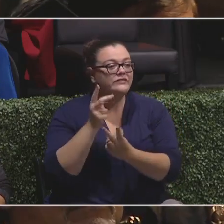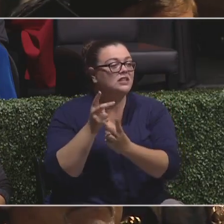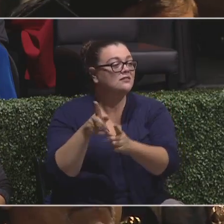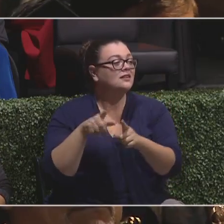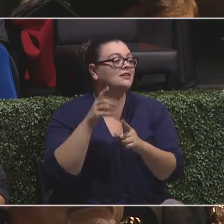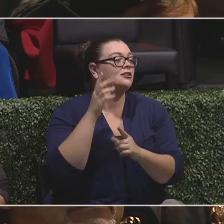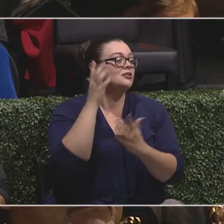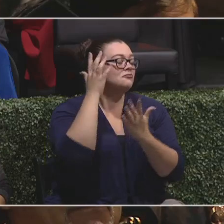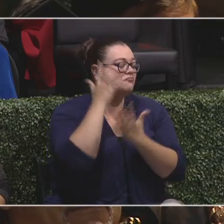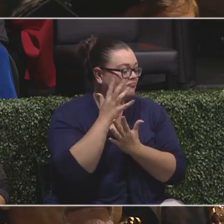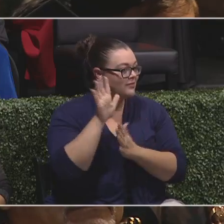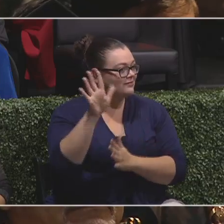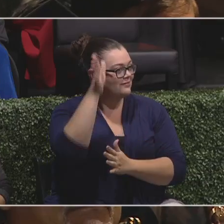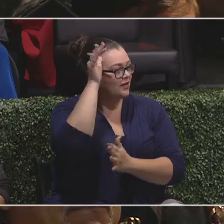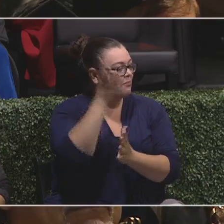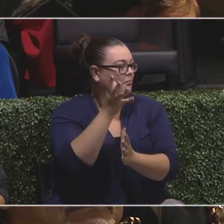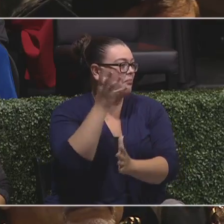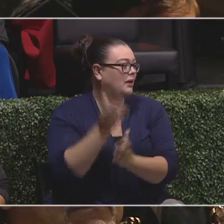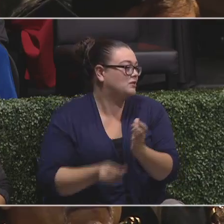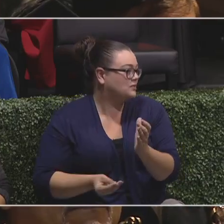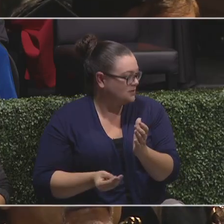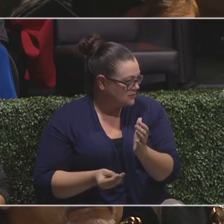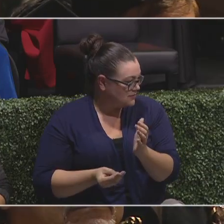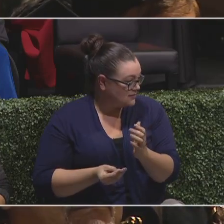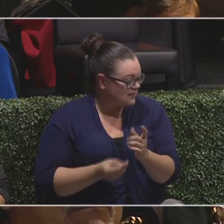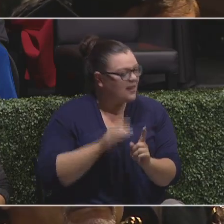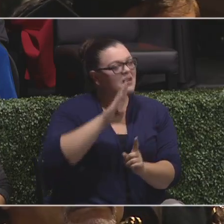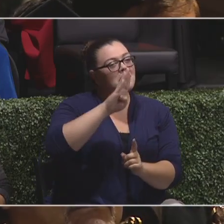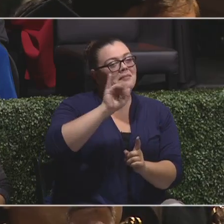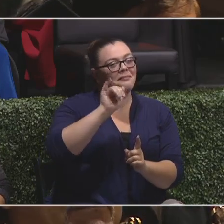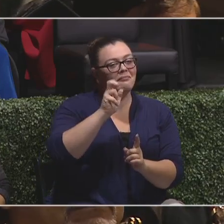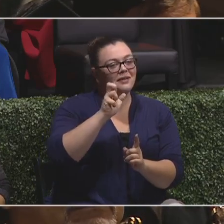HIS FATHER WAS DIAGNOSED WITH CANCER. BENJAMIN WOULD VISIT HIM AT CITY OF HOPE HOSPITAL DURING HIS TREATMENT.